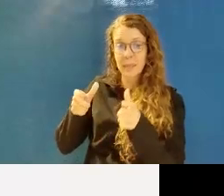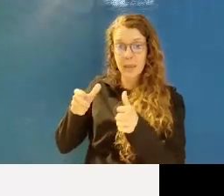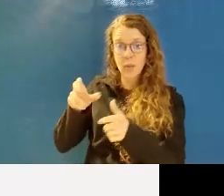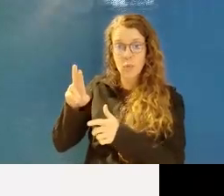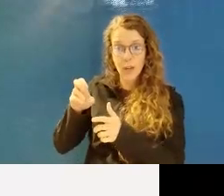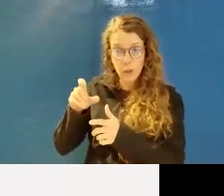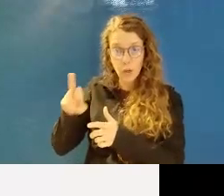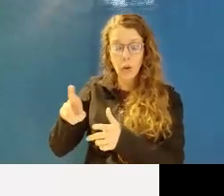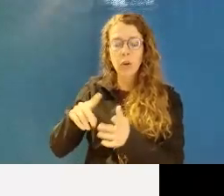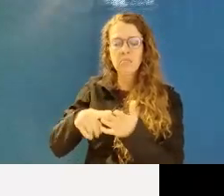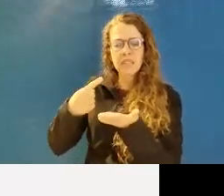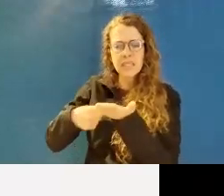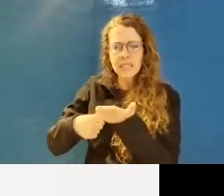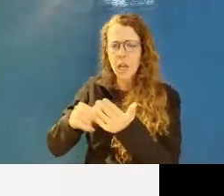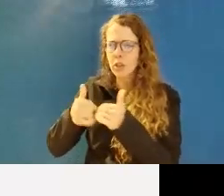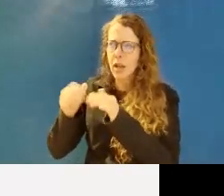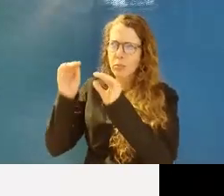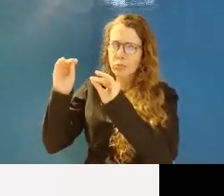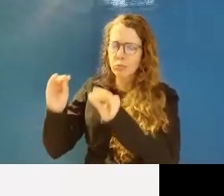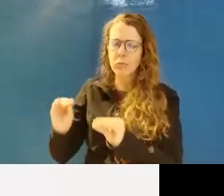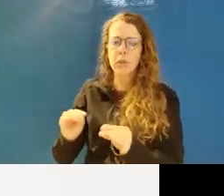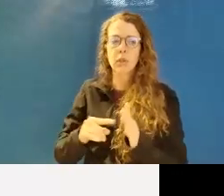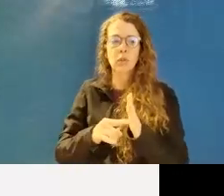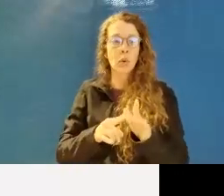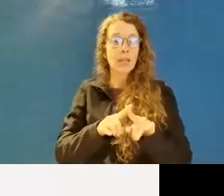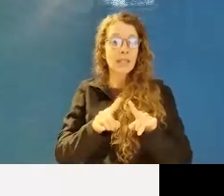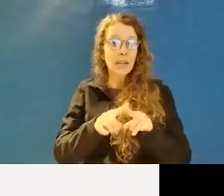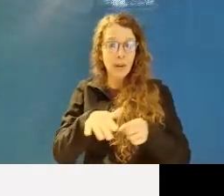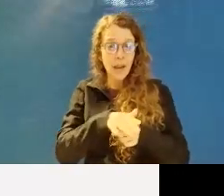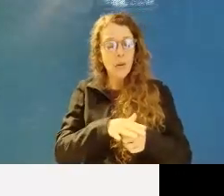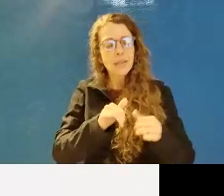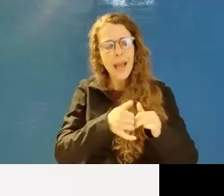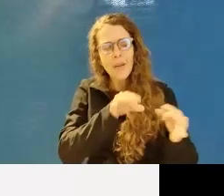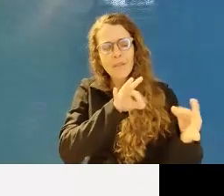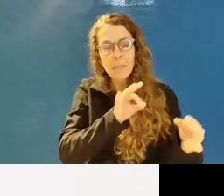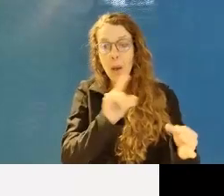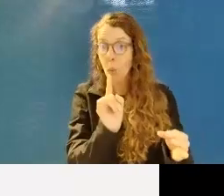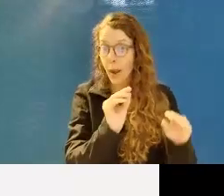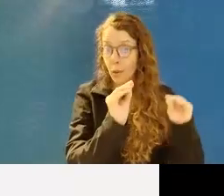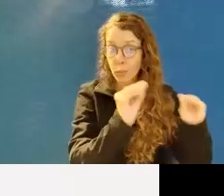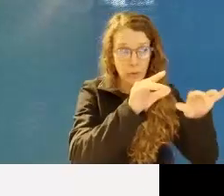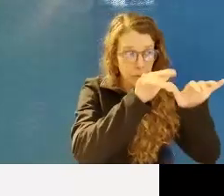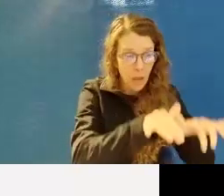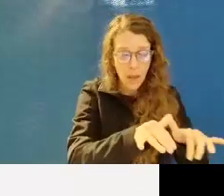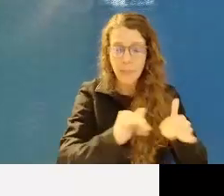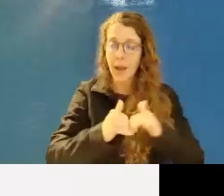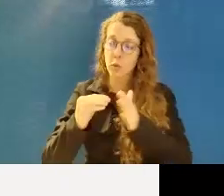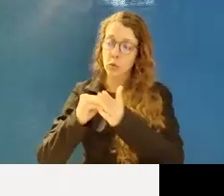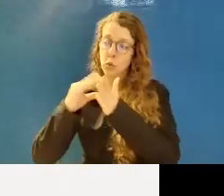We shared with you different areas where we can provide students feedback and how students, can view our feedback for them.